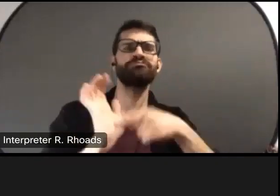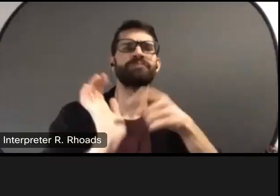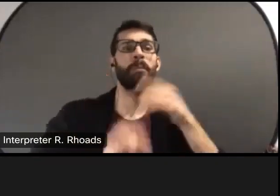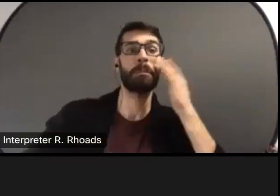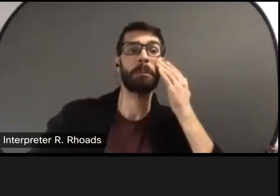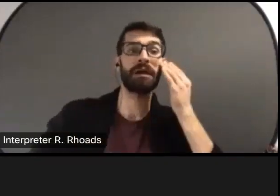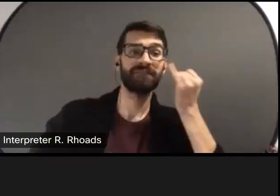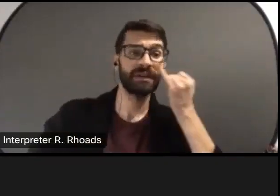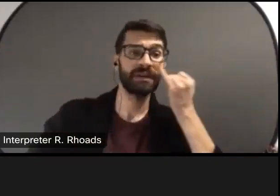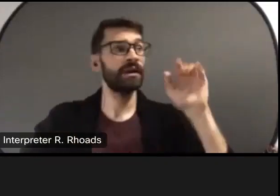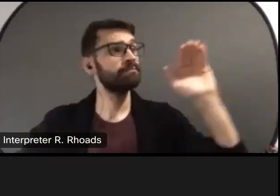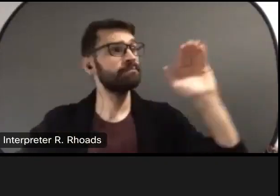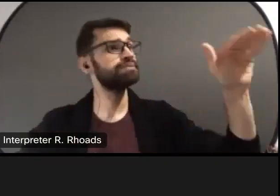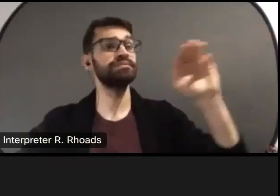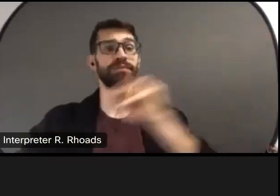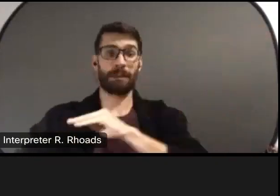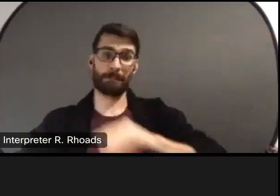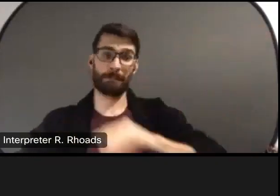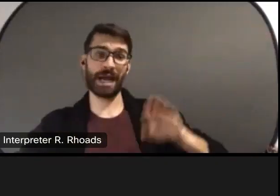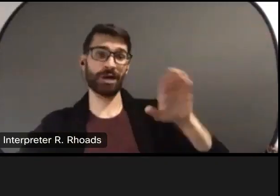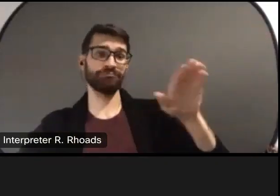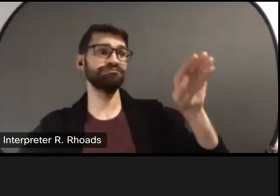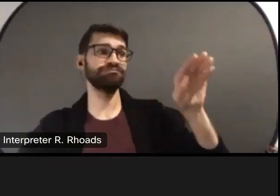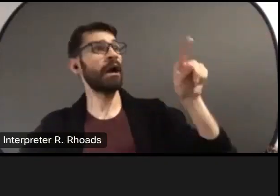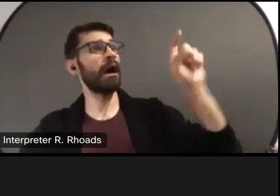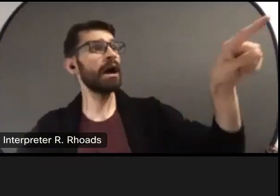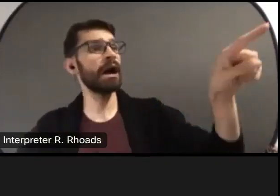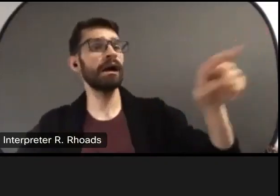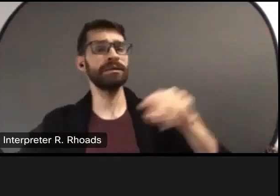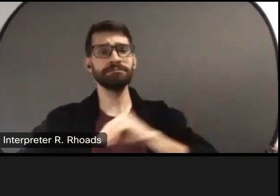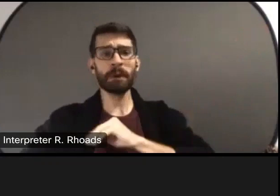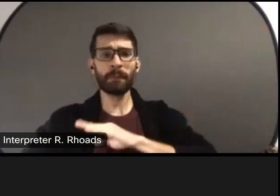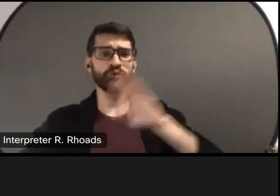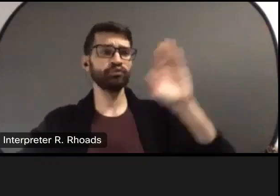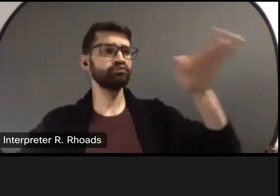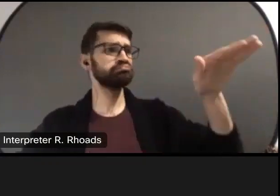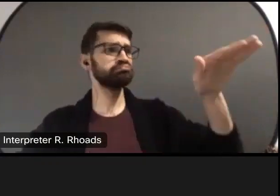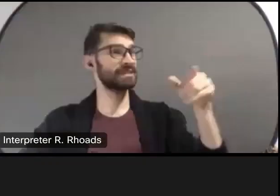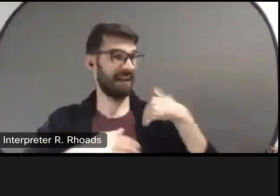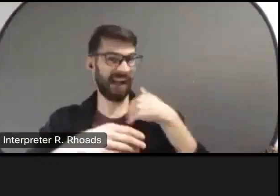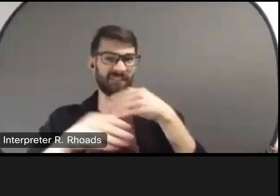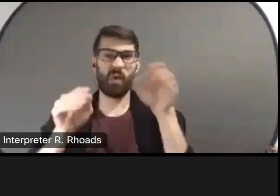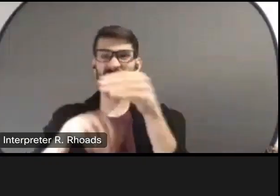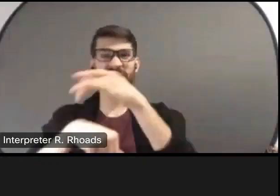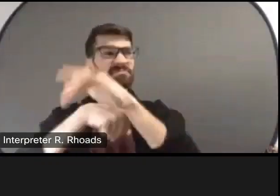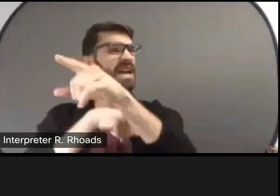that they are required to look to see if there's government space for you. I have to be perfectly